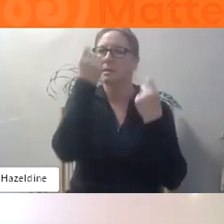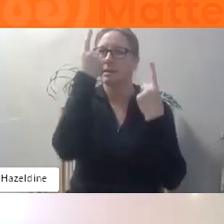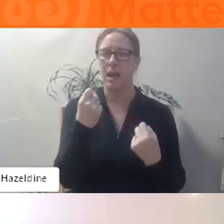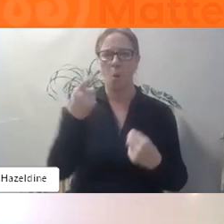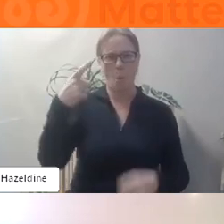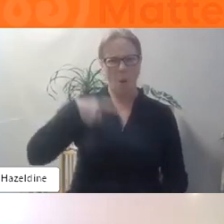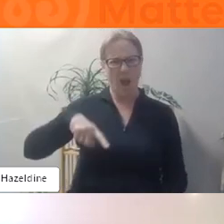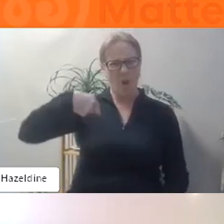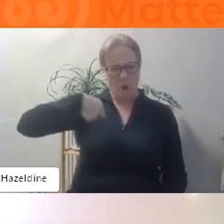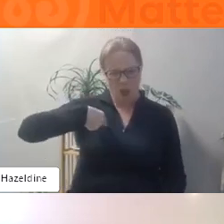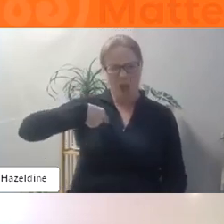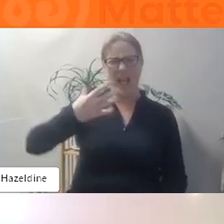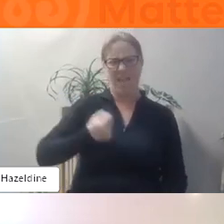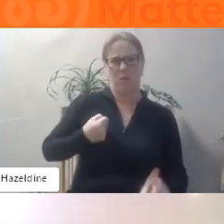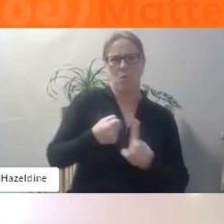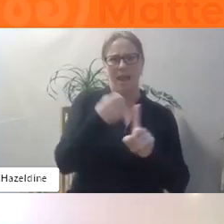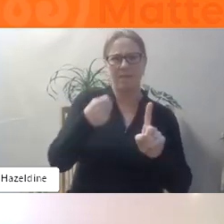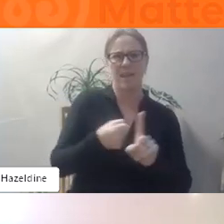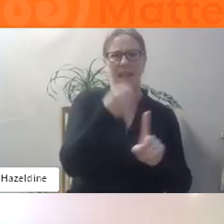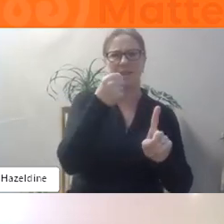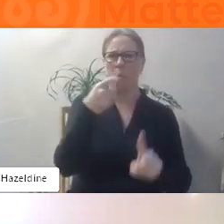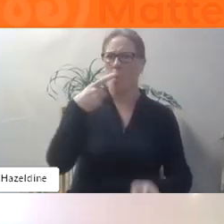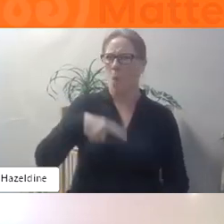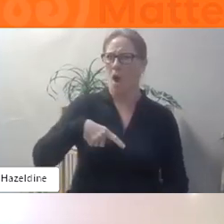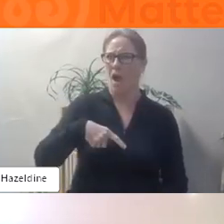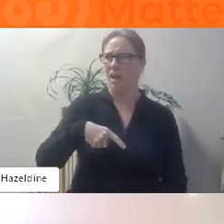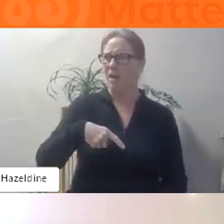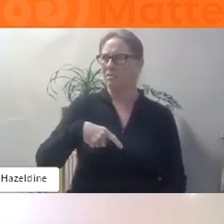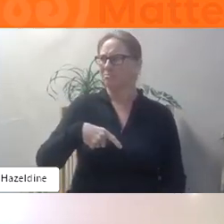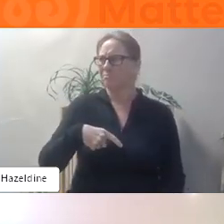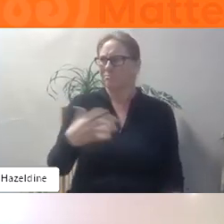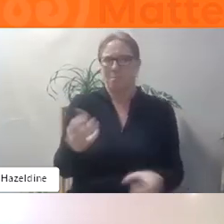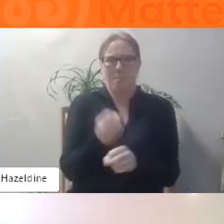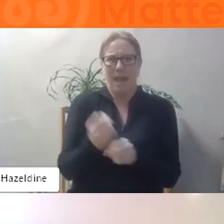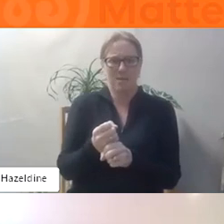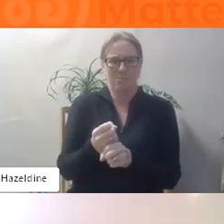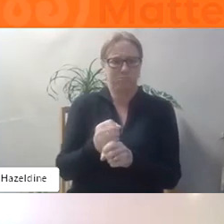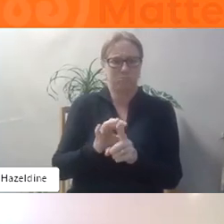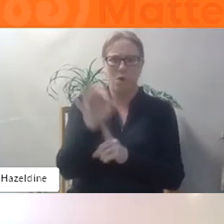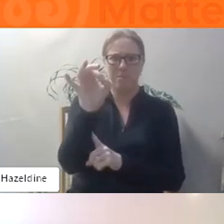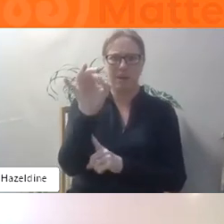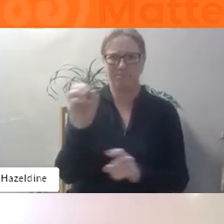to advocate and why have we not made much progress. The best answer